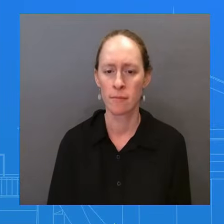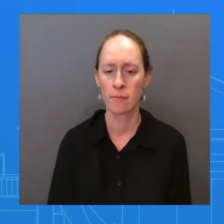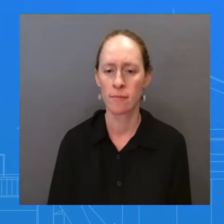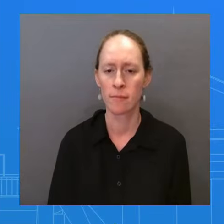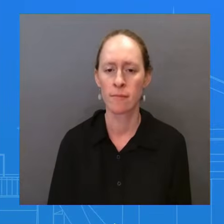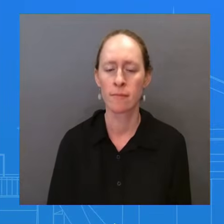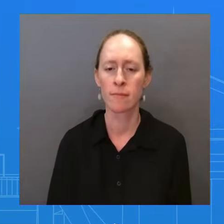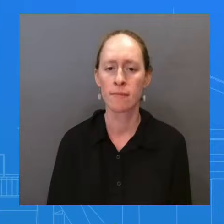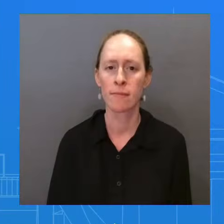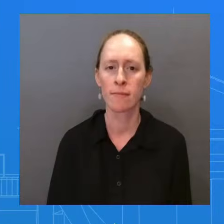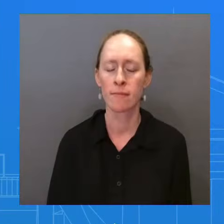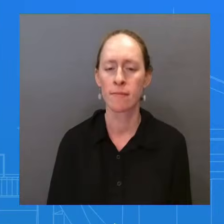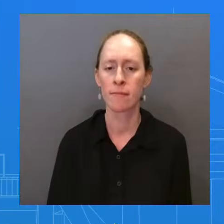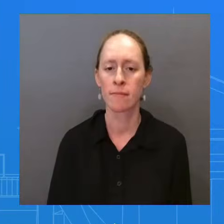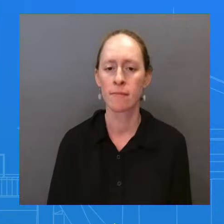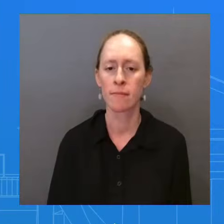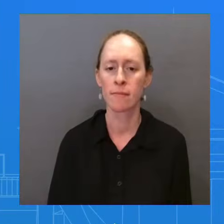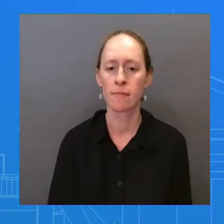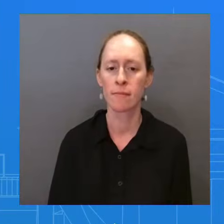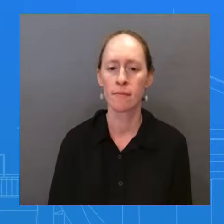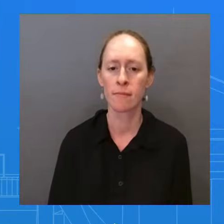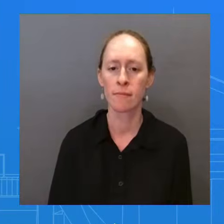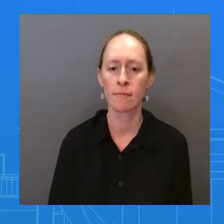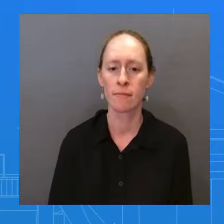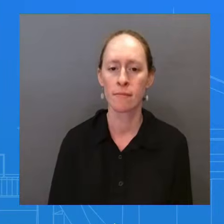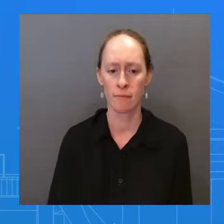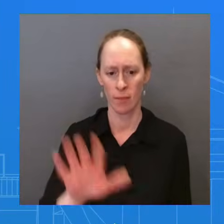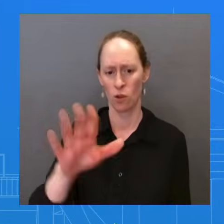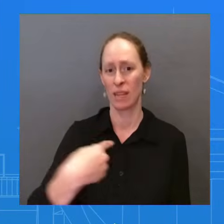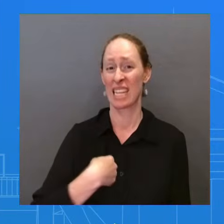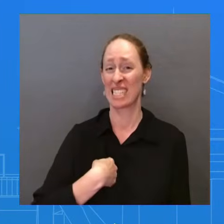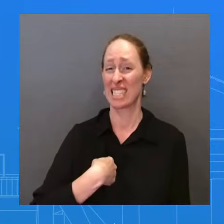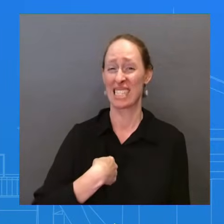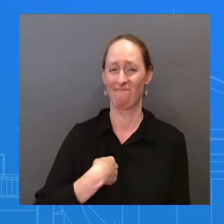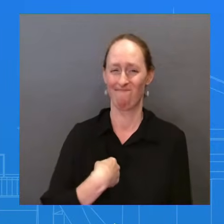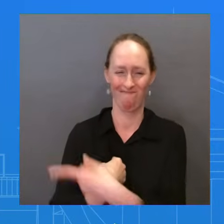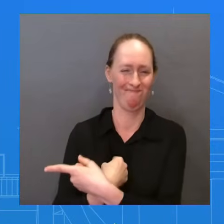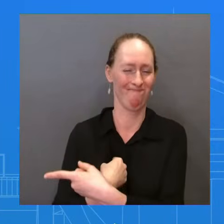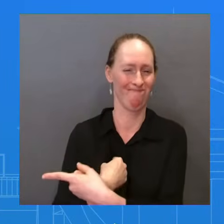to the State Department on that one, buddy. Ms. Jean-Pierre: All right, Rob. The Press: On the Chagos Islands,